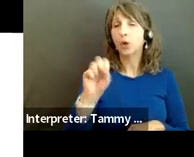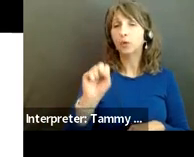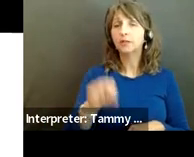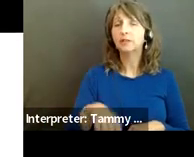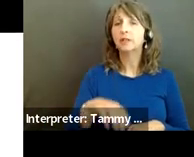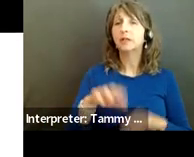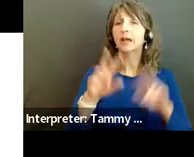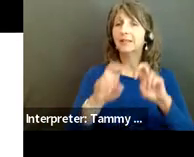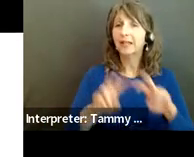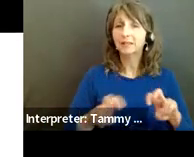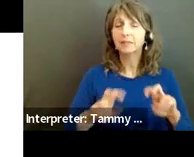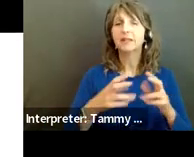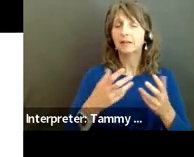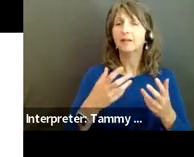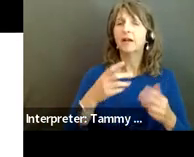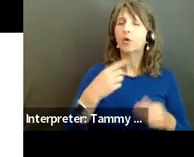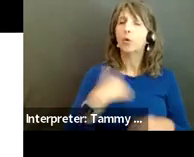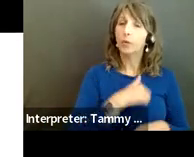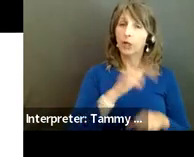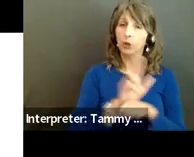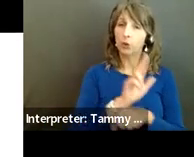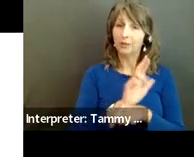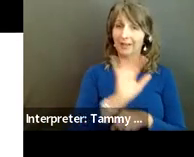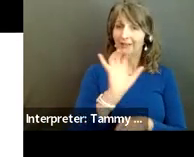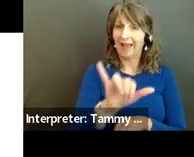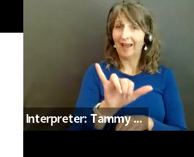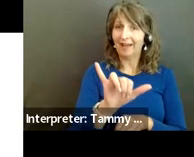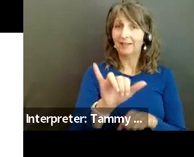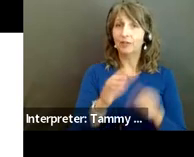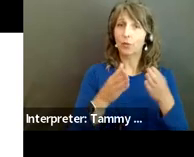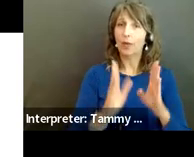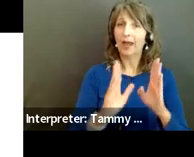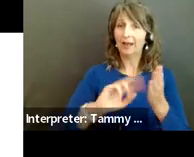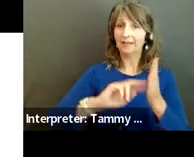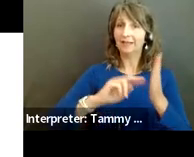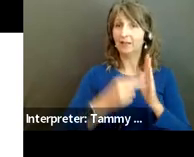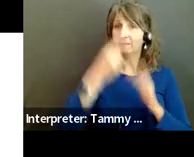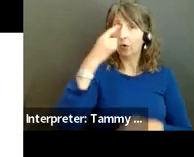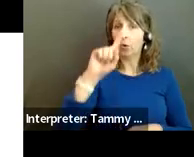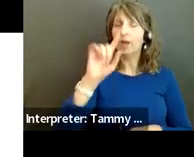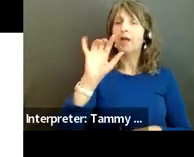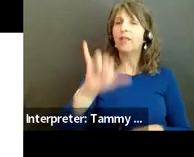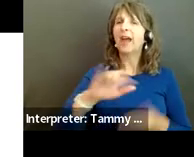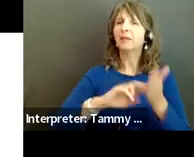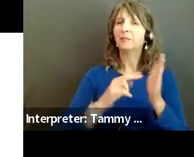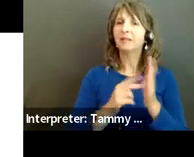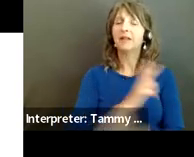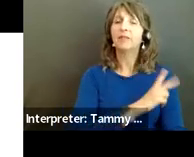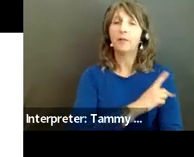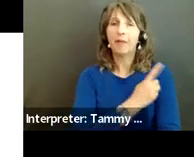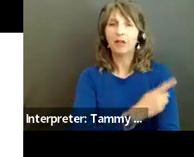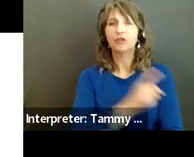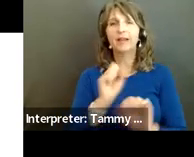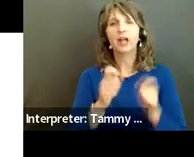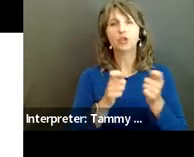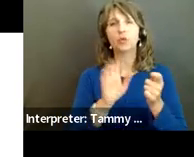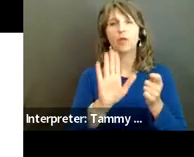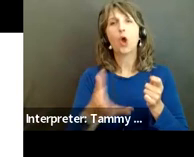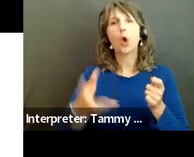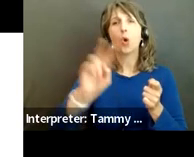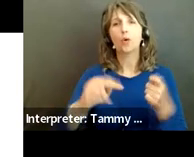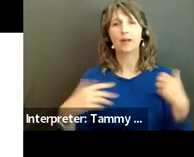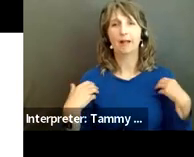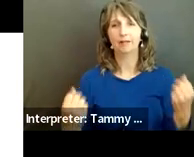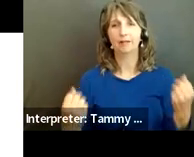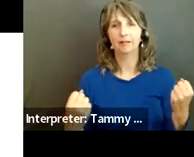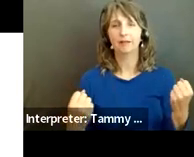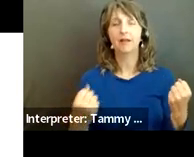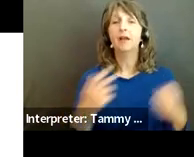We are able to put the patient in control of their own health. Give them access to. To their notes to their diagnosis, to their medications list, to their results.